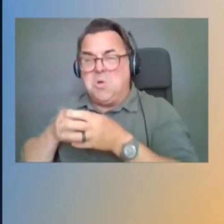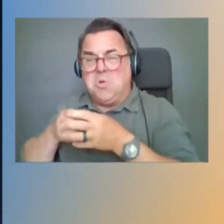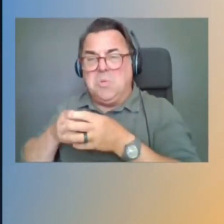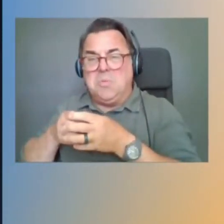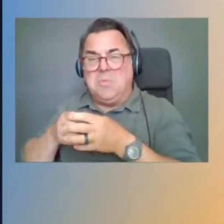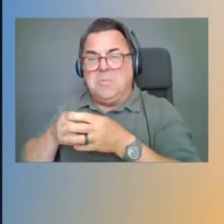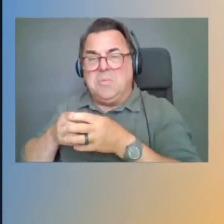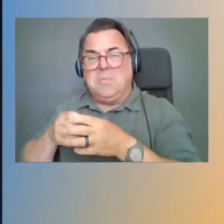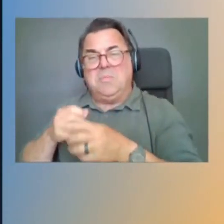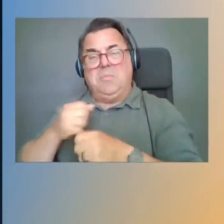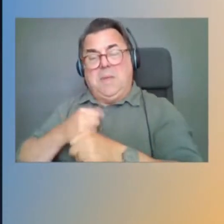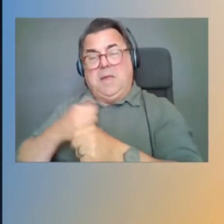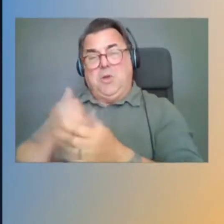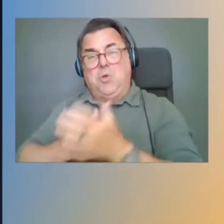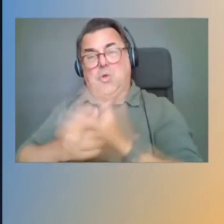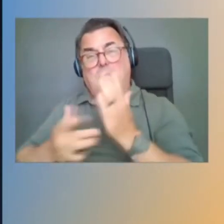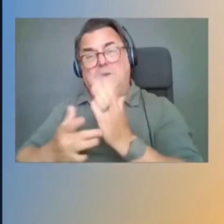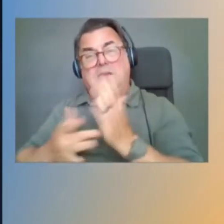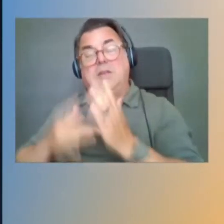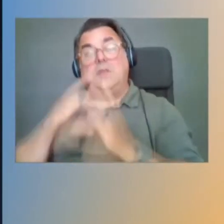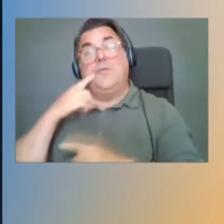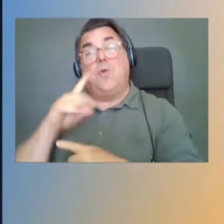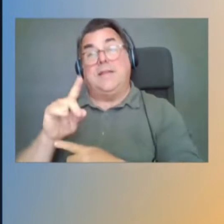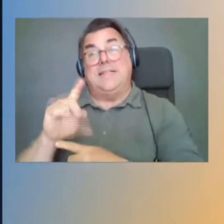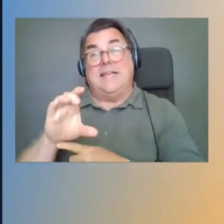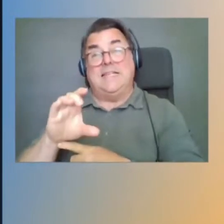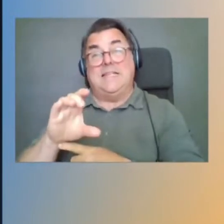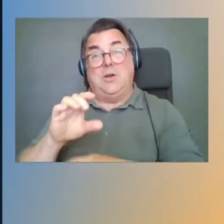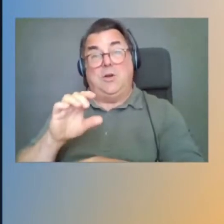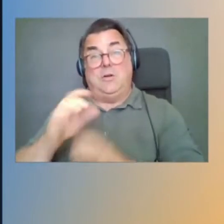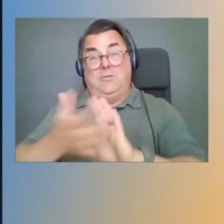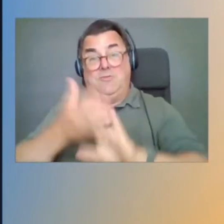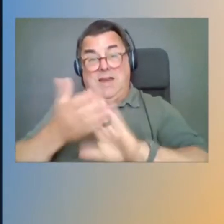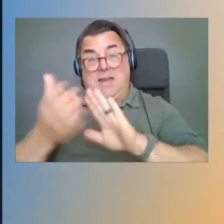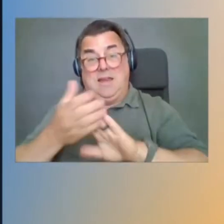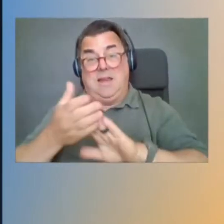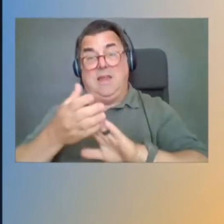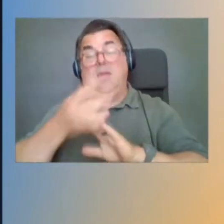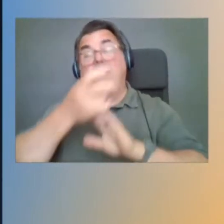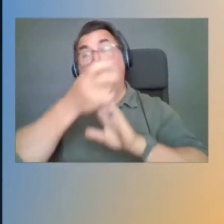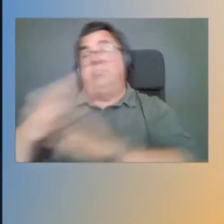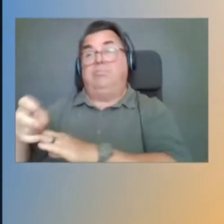for data center workloads, and that eventually evolved into the Nitro system that you heard of today.